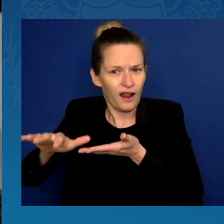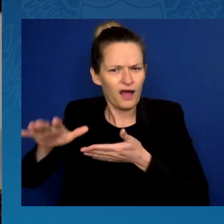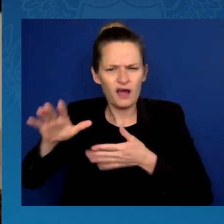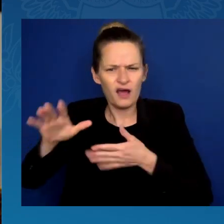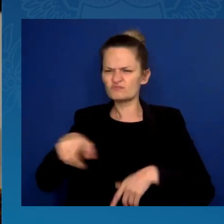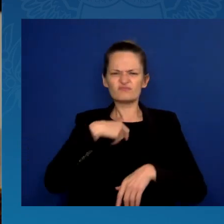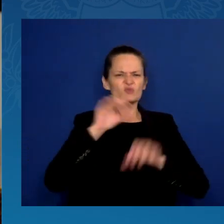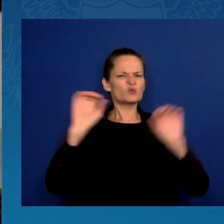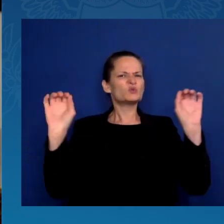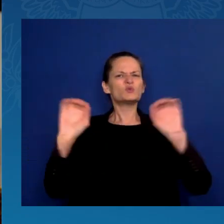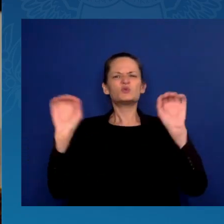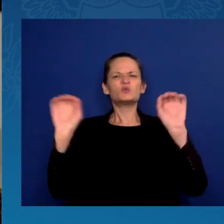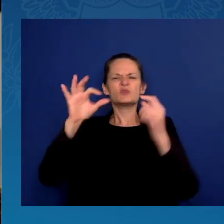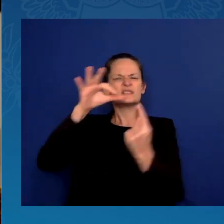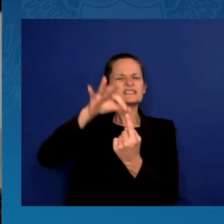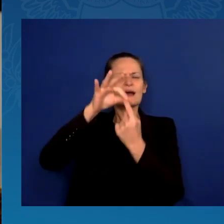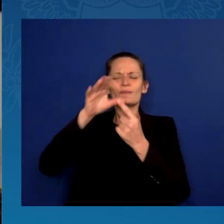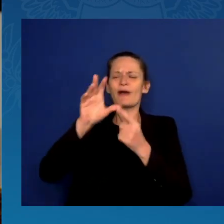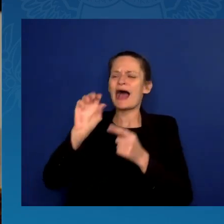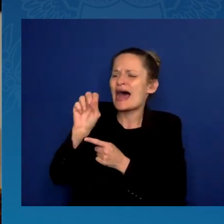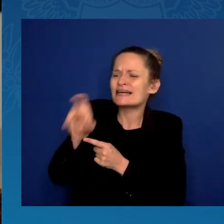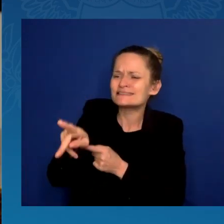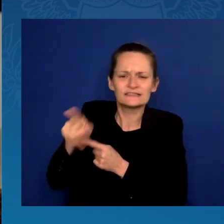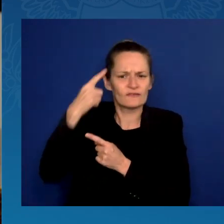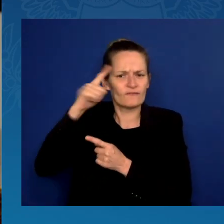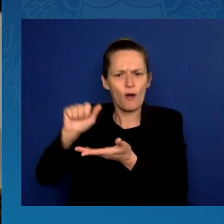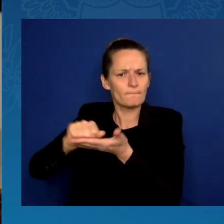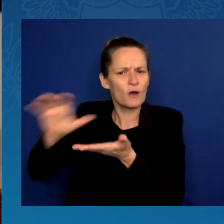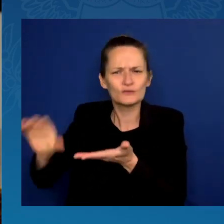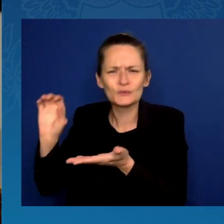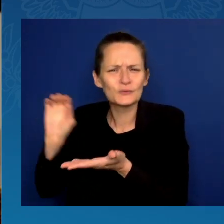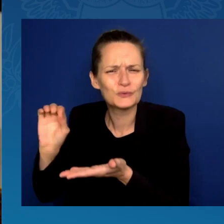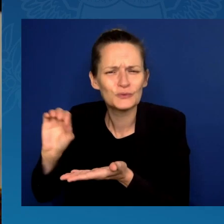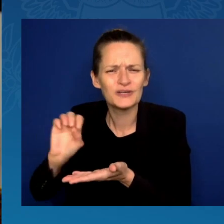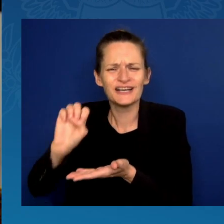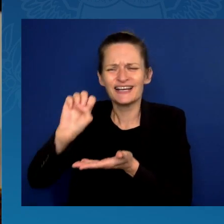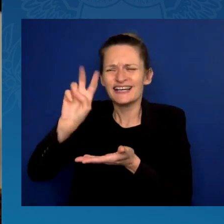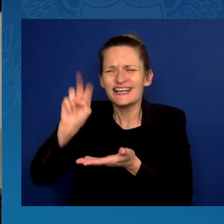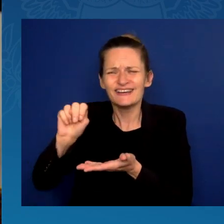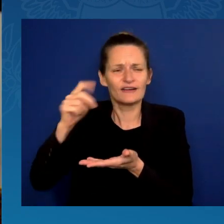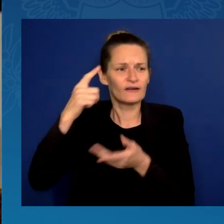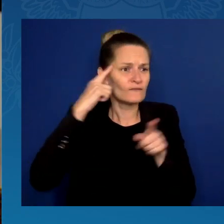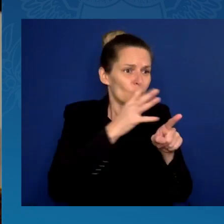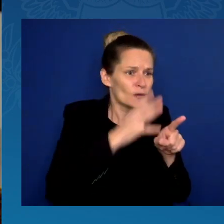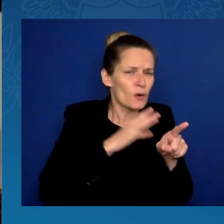for women and even girls who have been the subject of a violent act of rape or incest.